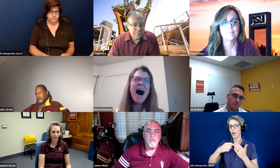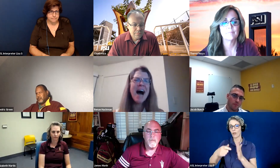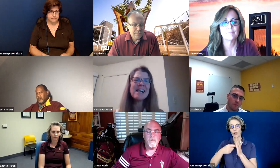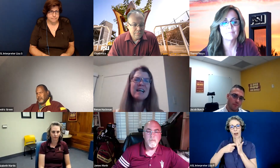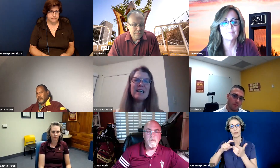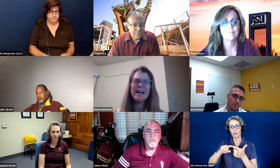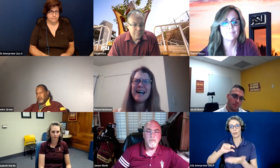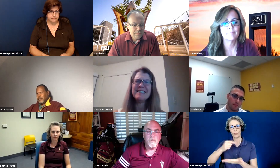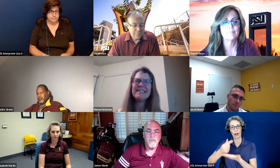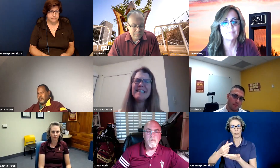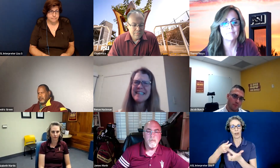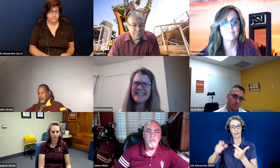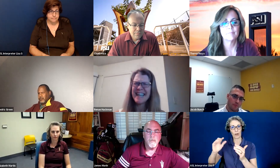higher education institution.